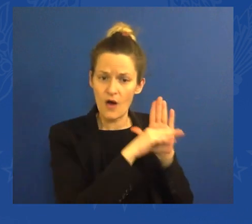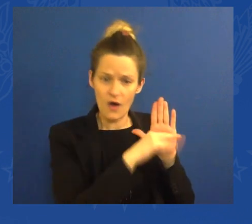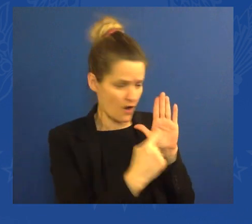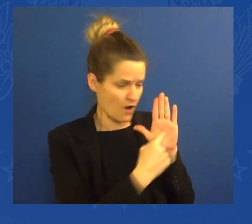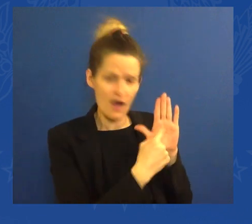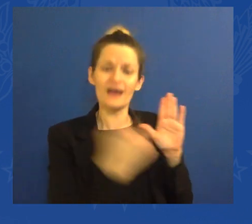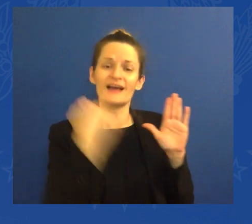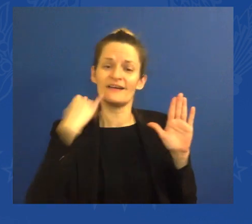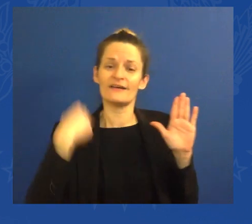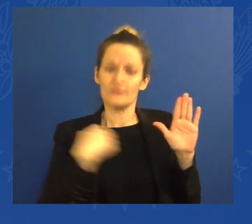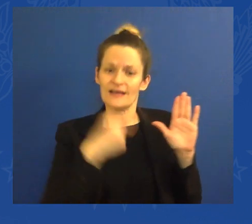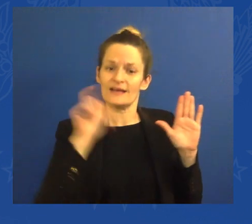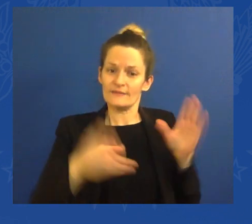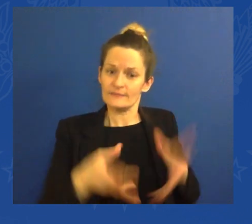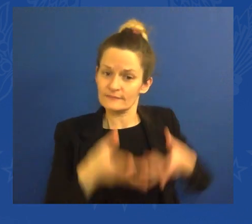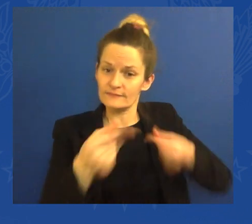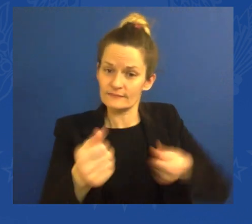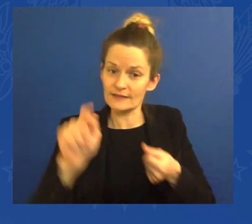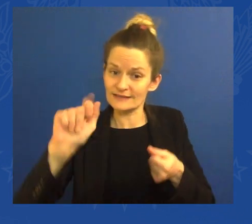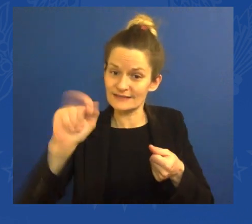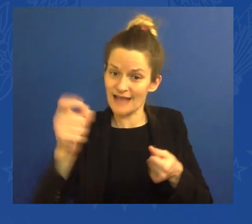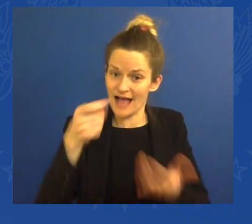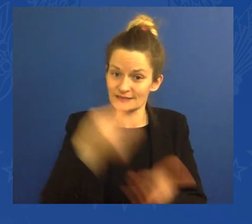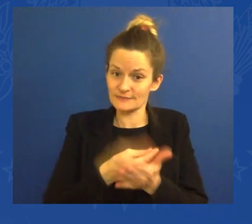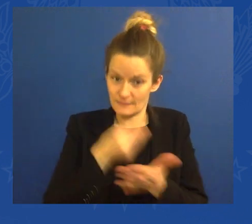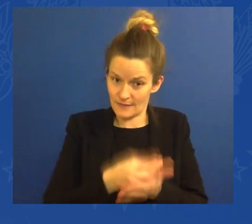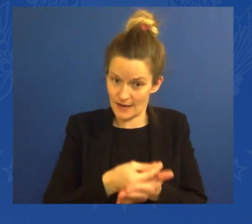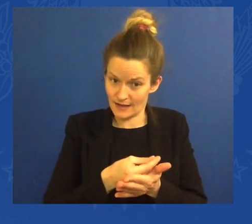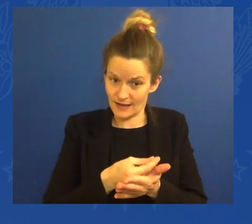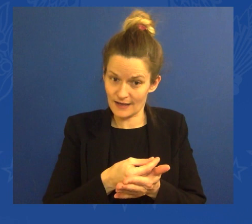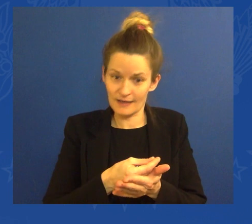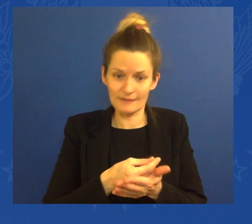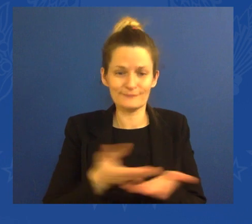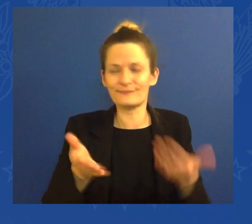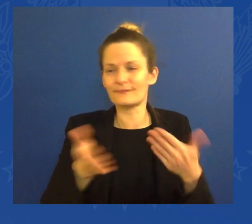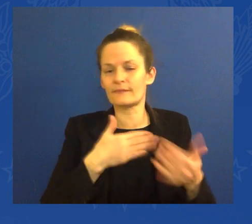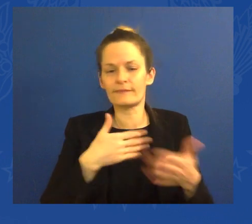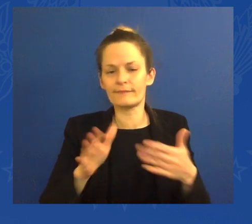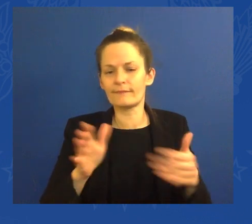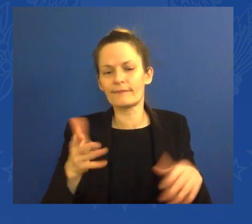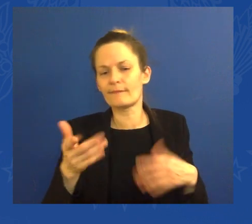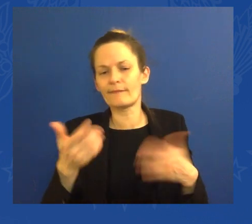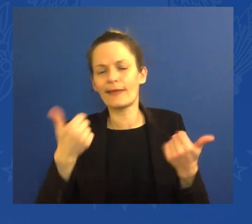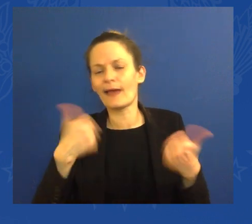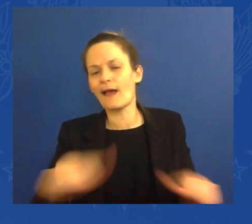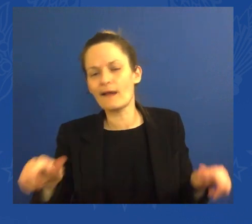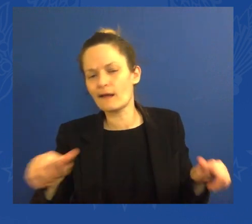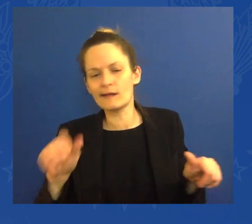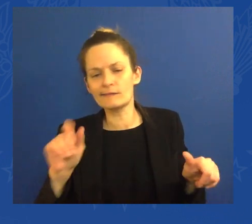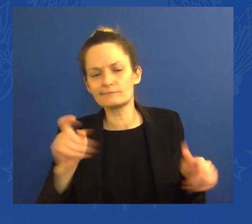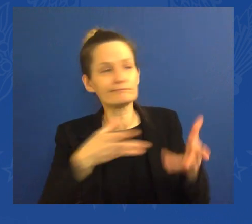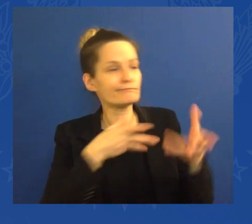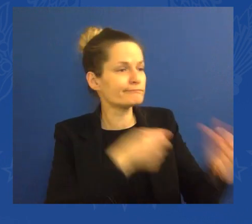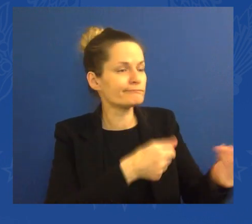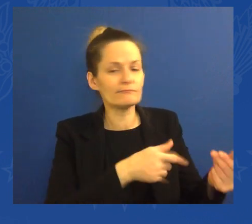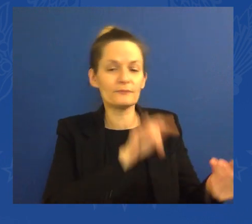whether it's an aircraft carrier or railings in a public building -- when they buy those products, they should buy American."